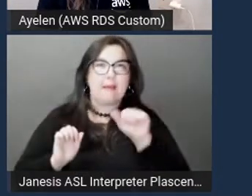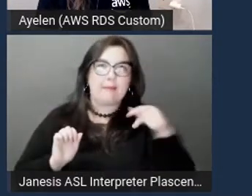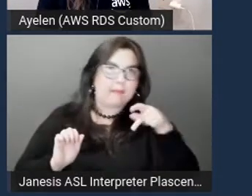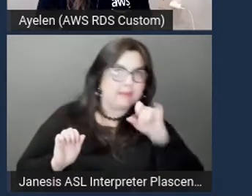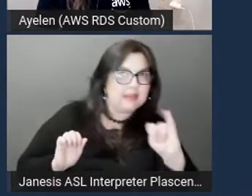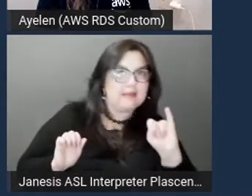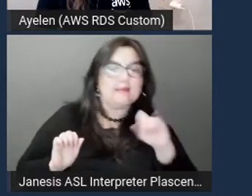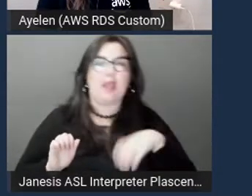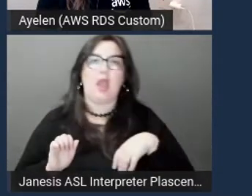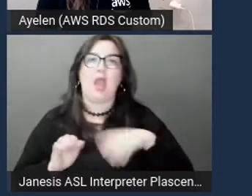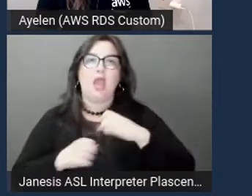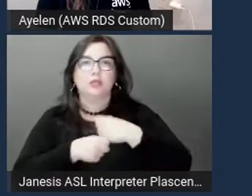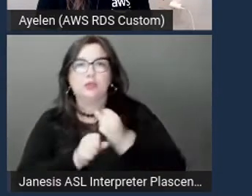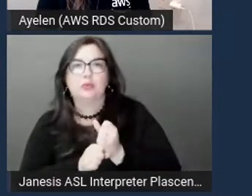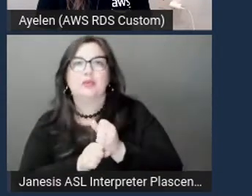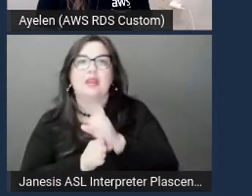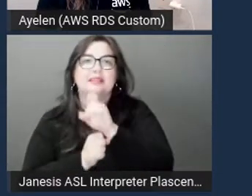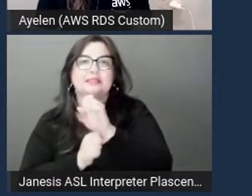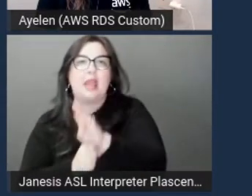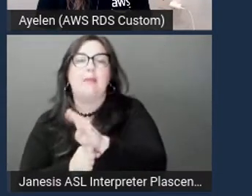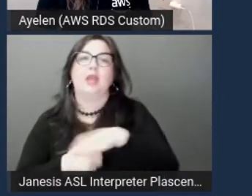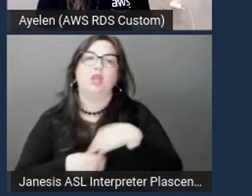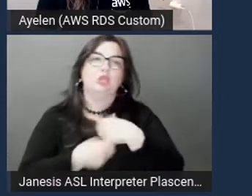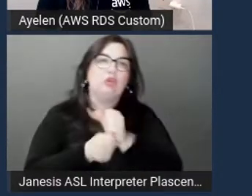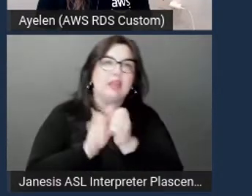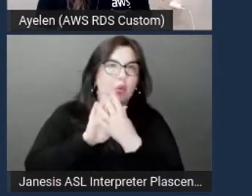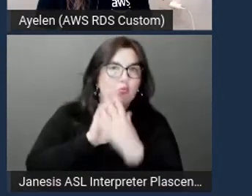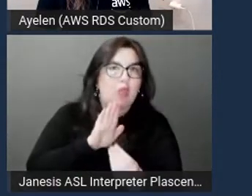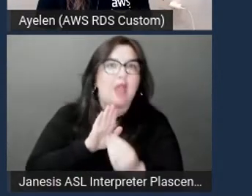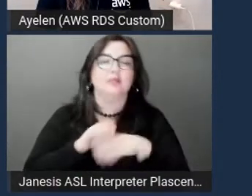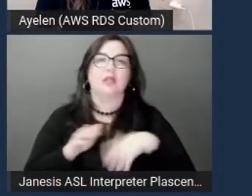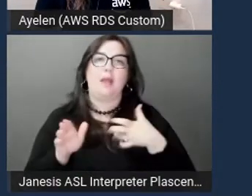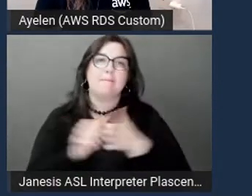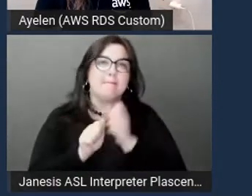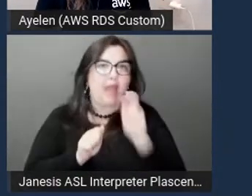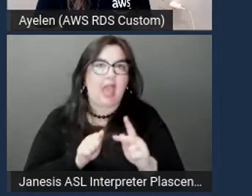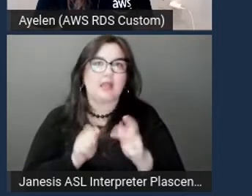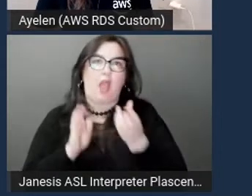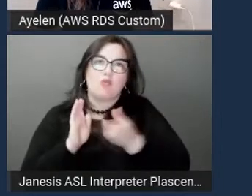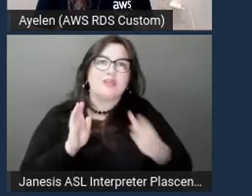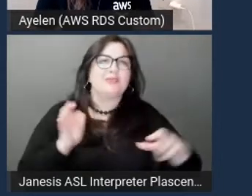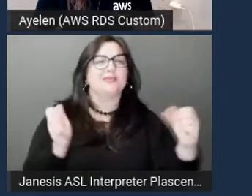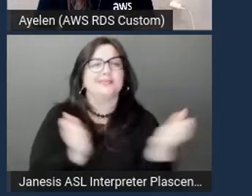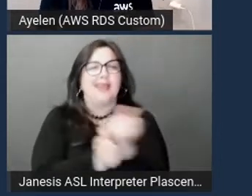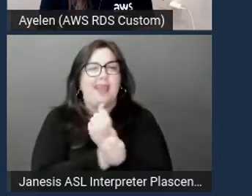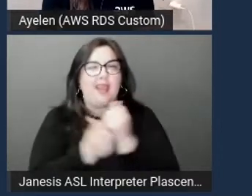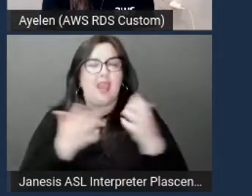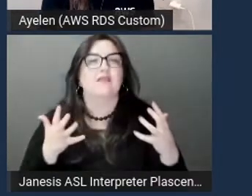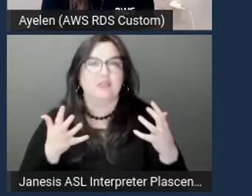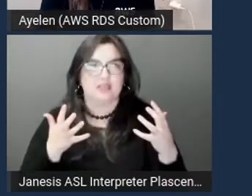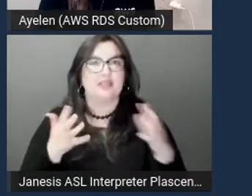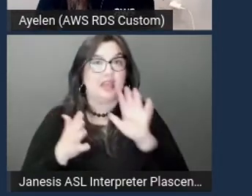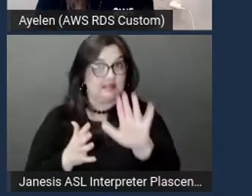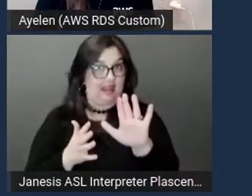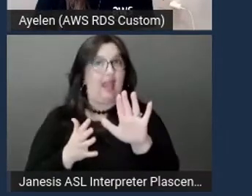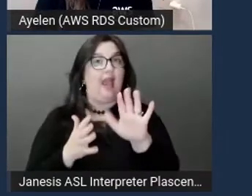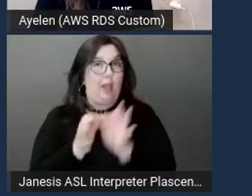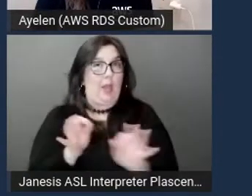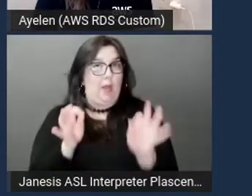the database is creating the replicas of these databases backups restores everything. There is a key difference though, comparing to RDS.